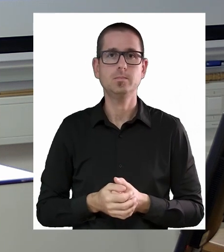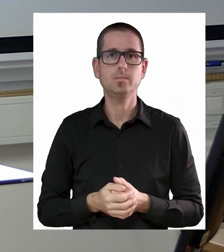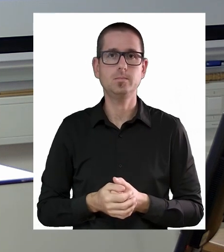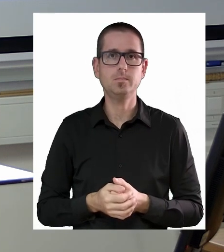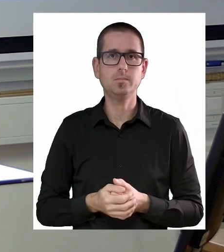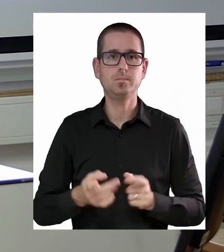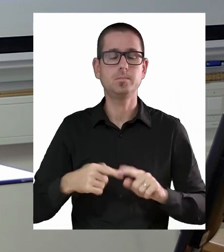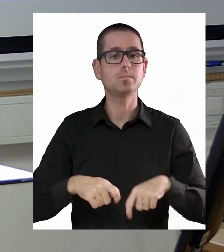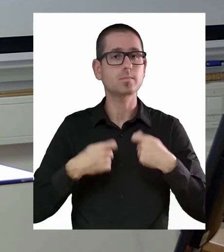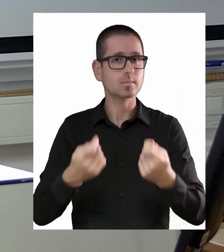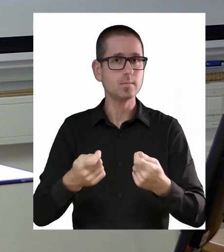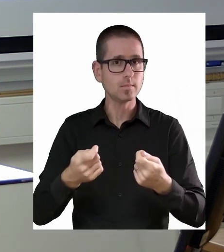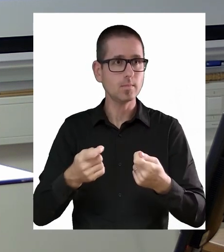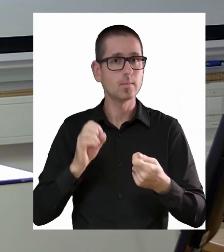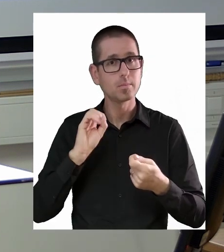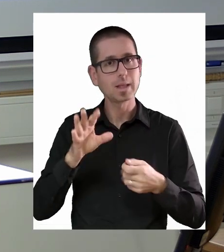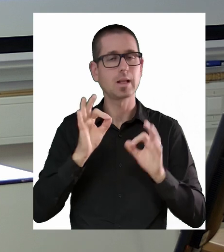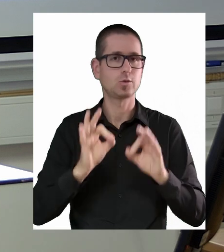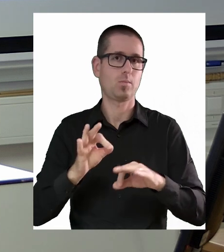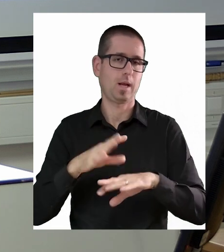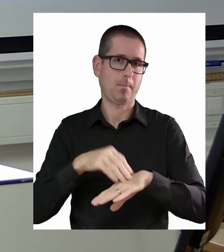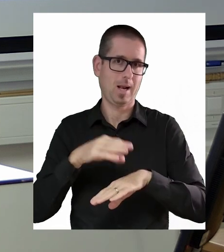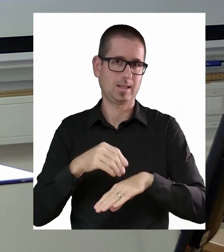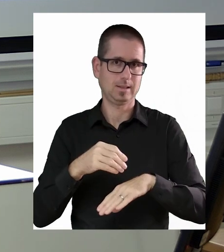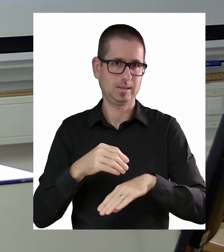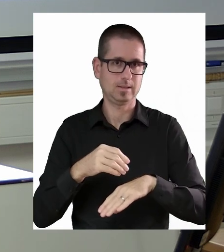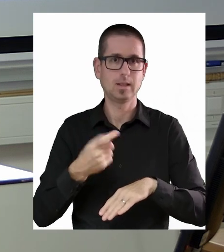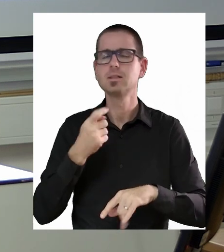gained 15 good practises from various countries,